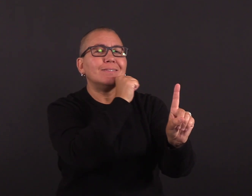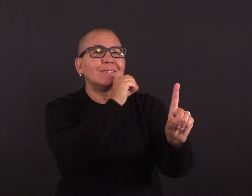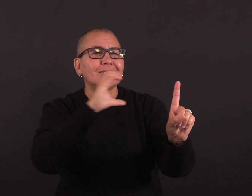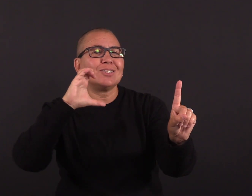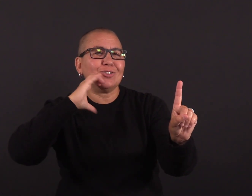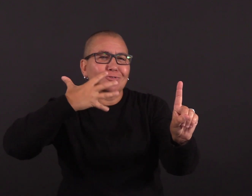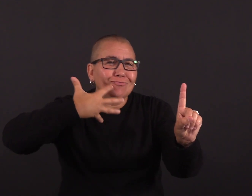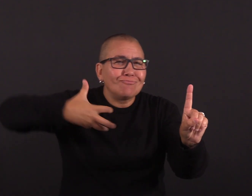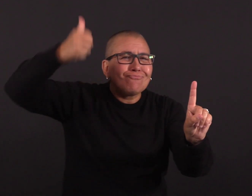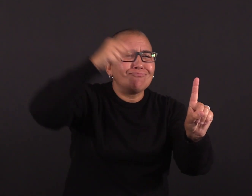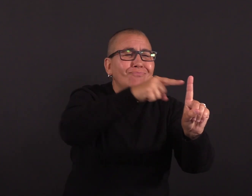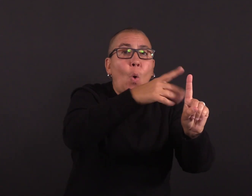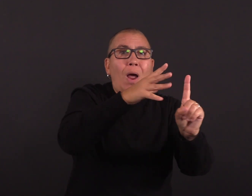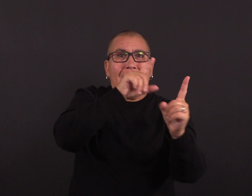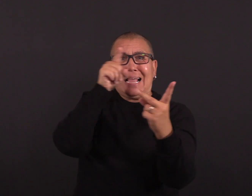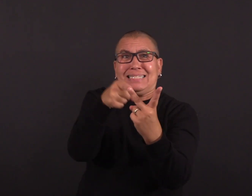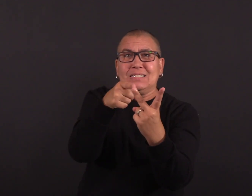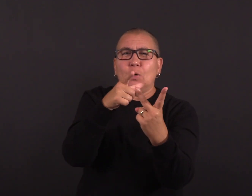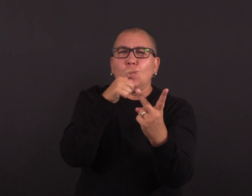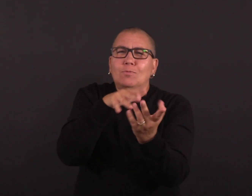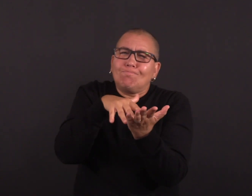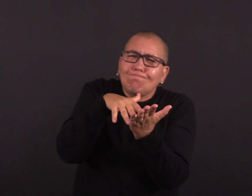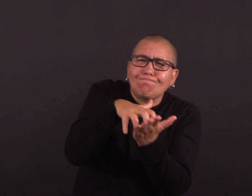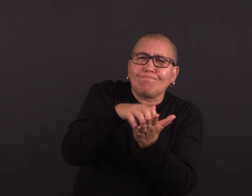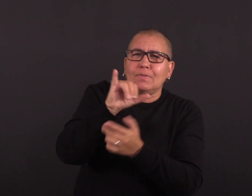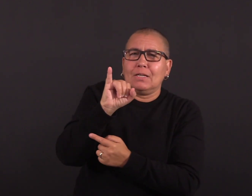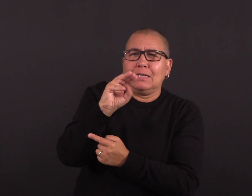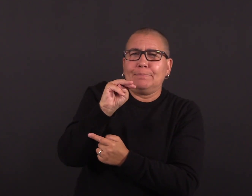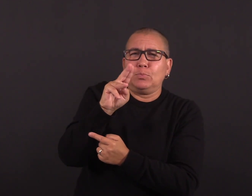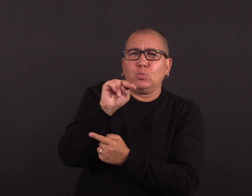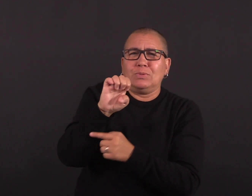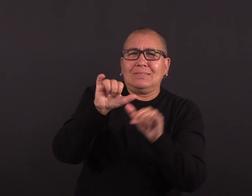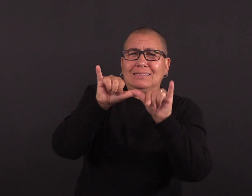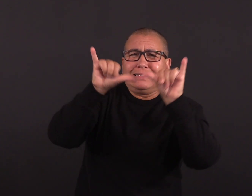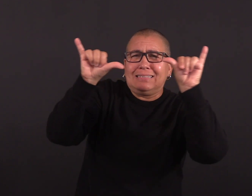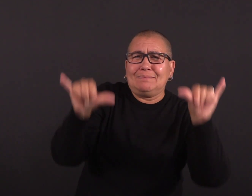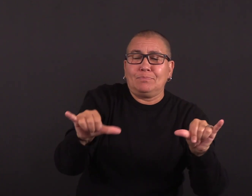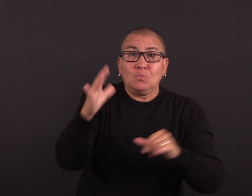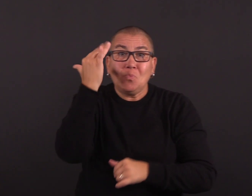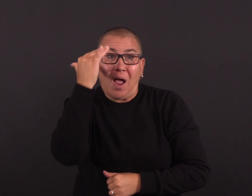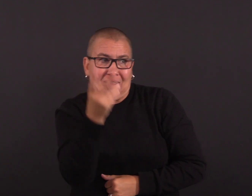director of the University of Minnesota's Center for Infectious Disease Research and Policy.